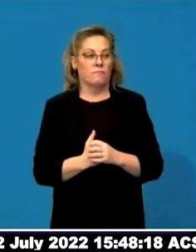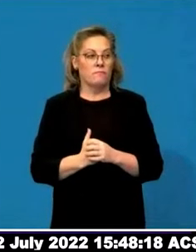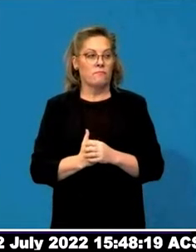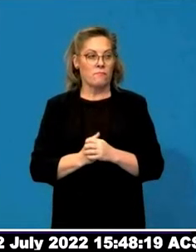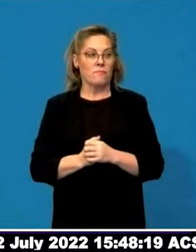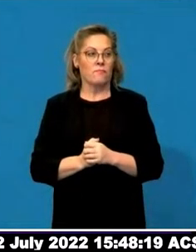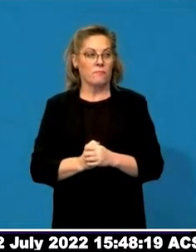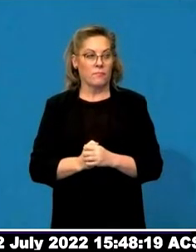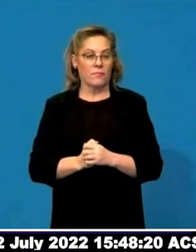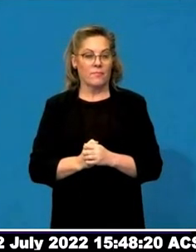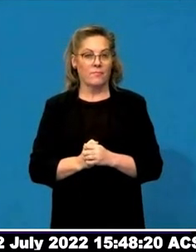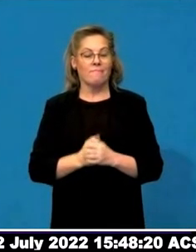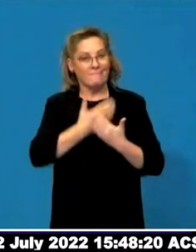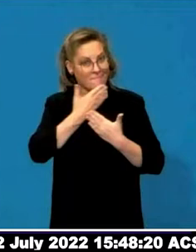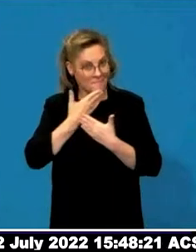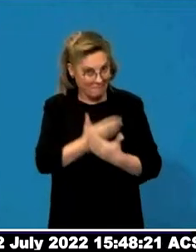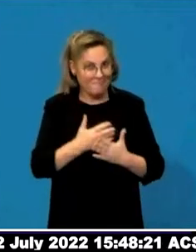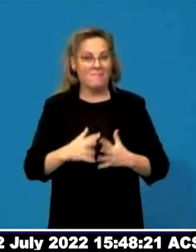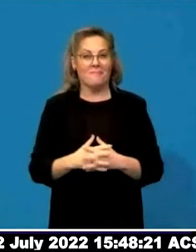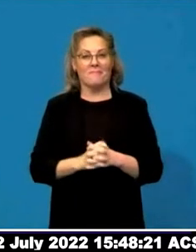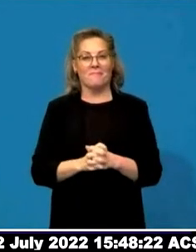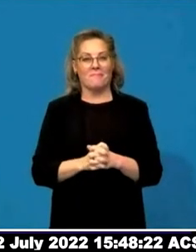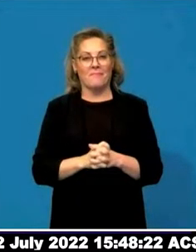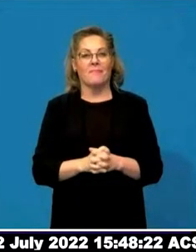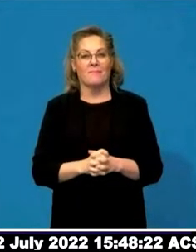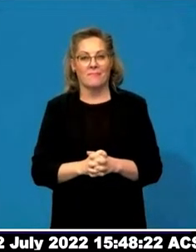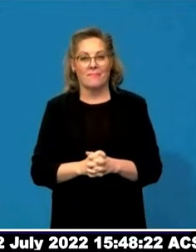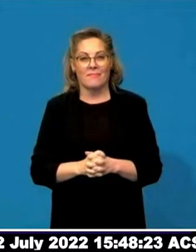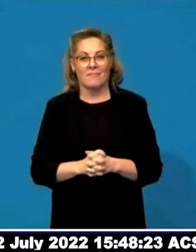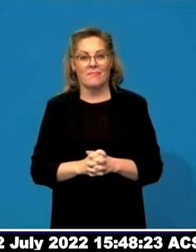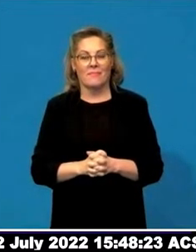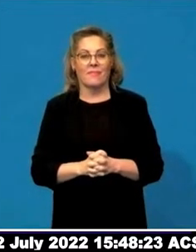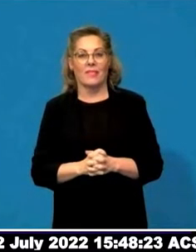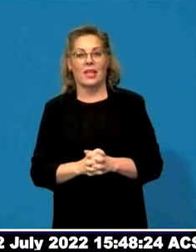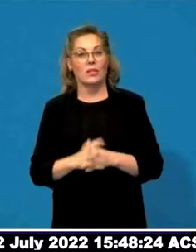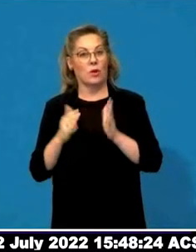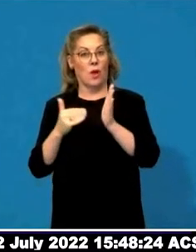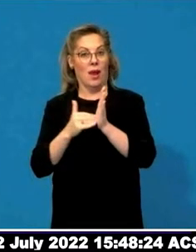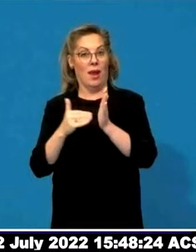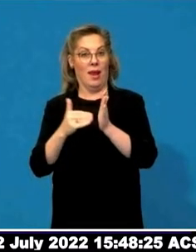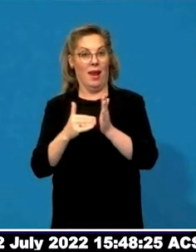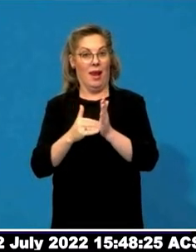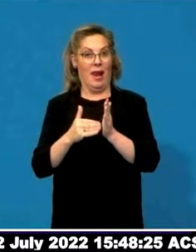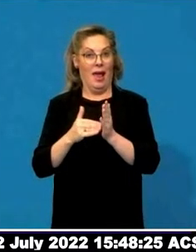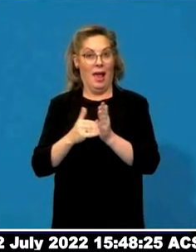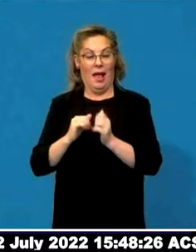Yes, thank you very much. I will now ask Ms Tarrago, who is in the Alice Springs hearing room,